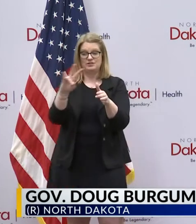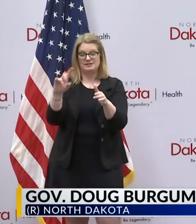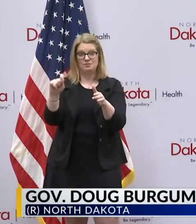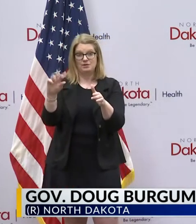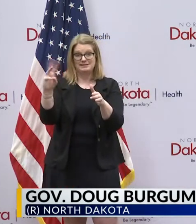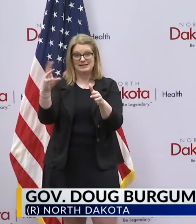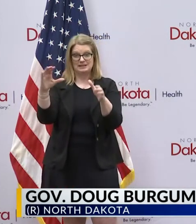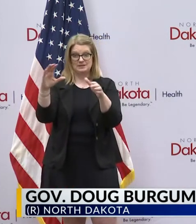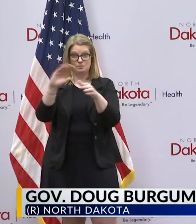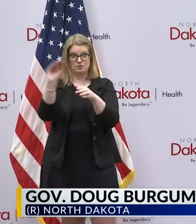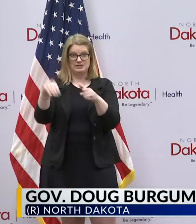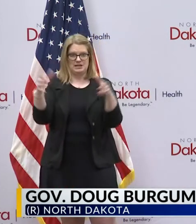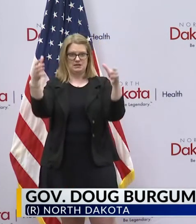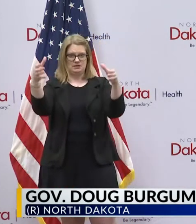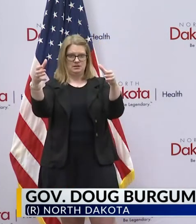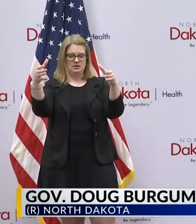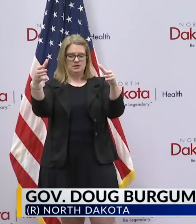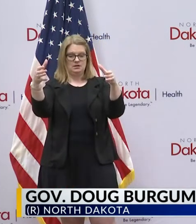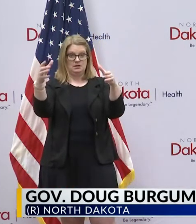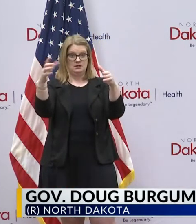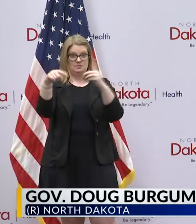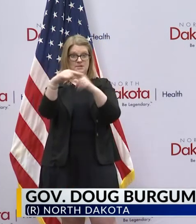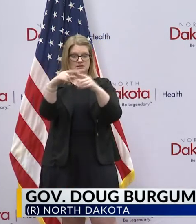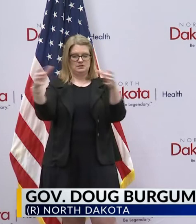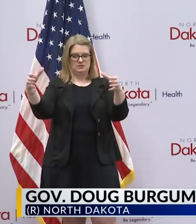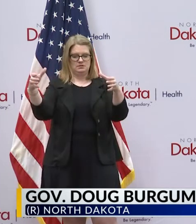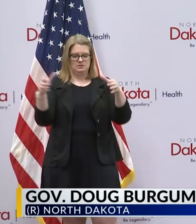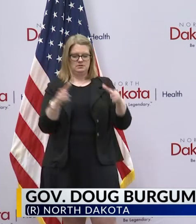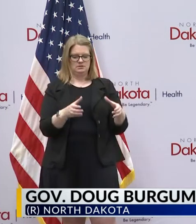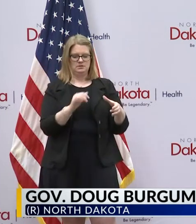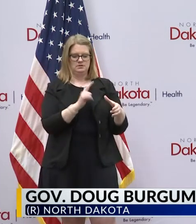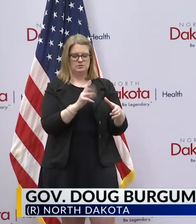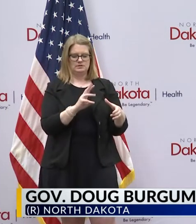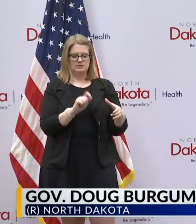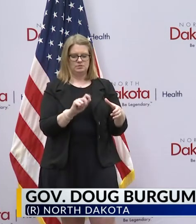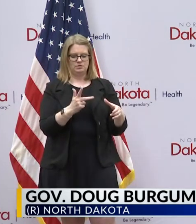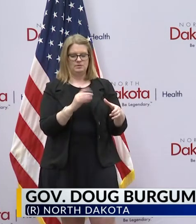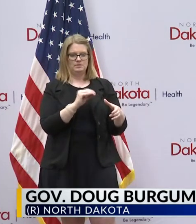MINORITY, ARE A PART OF THAT GROUP OF POSITIVES AND IF YOU